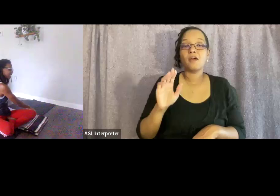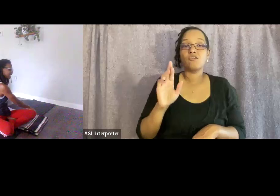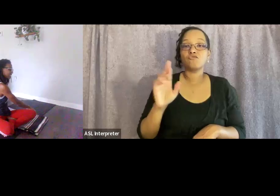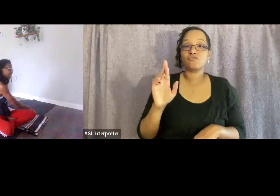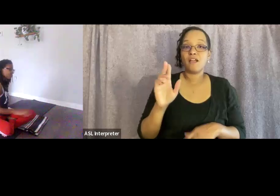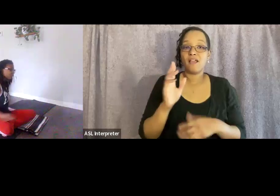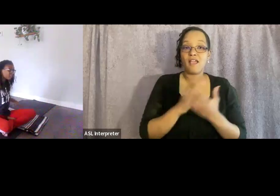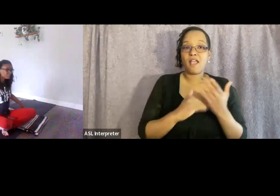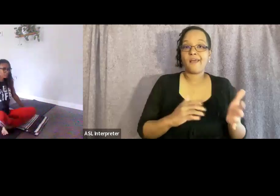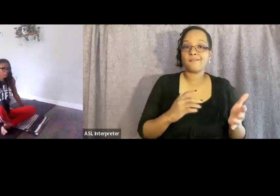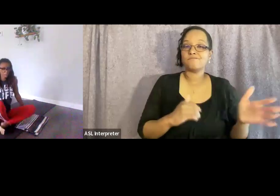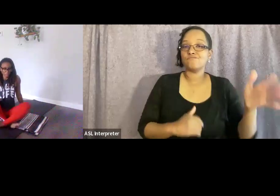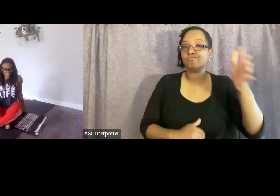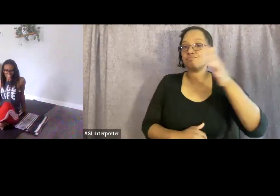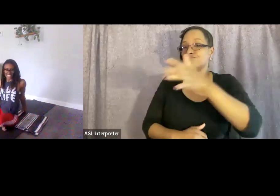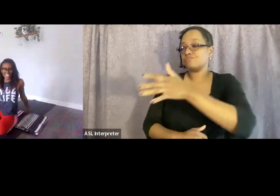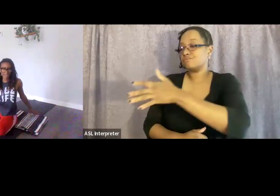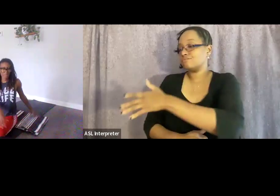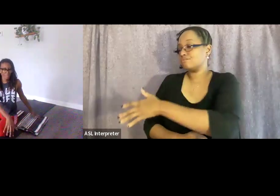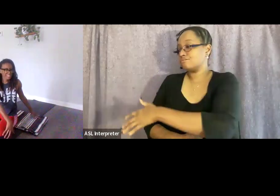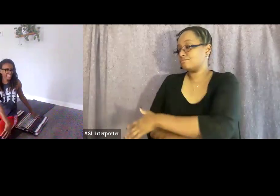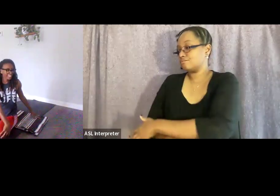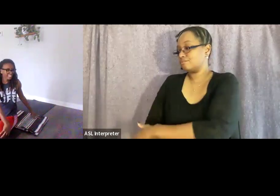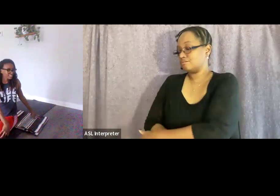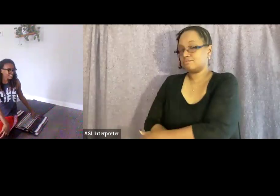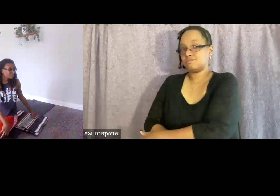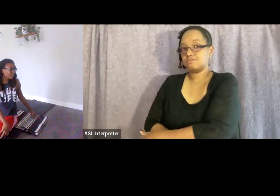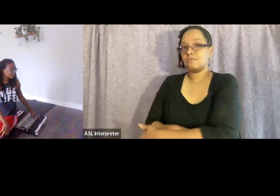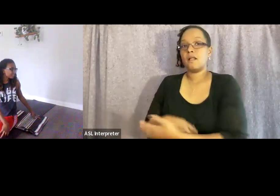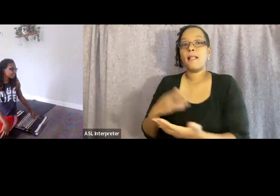left hand coming around, and then maybe the gaze following.